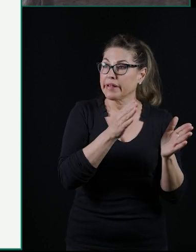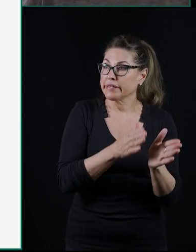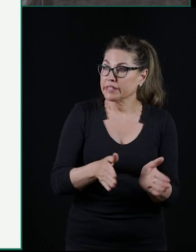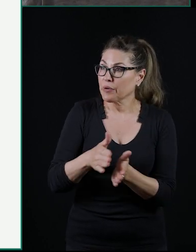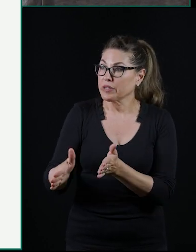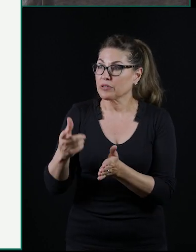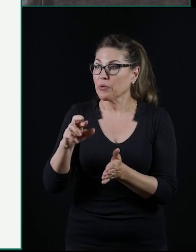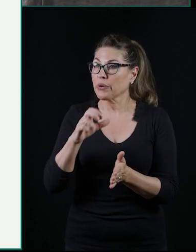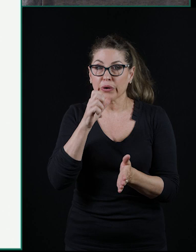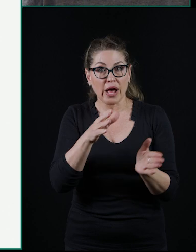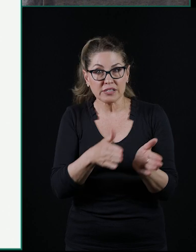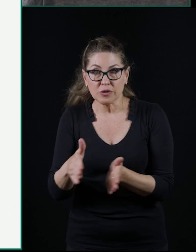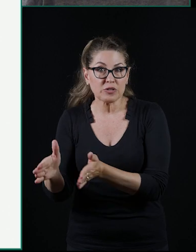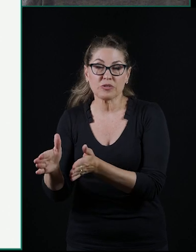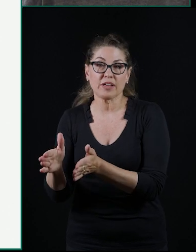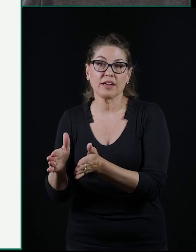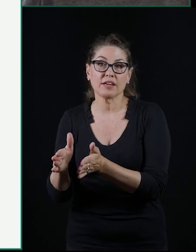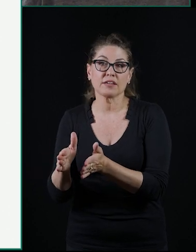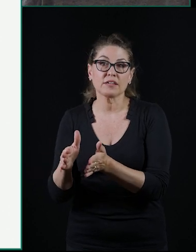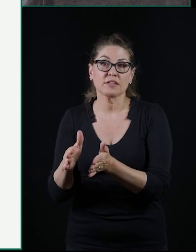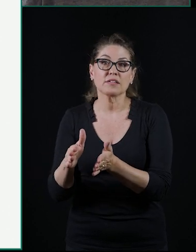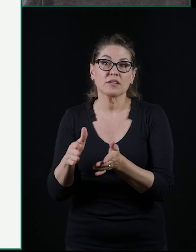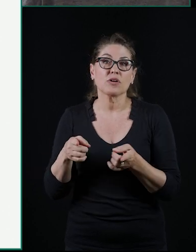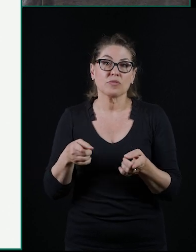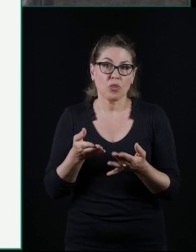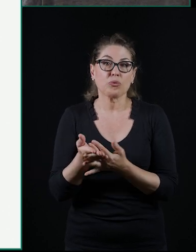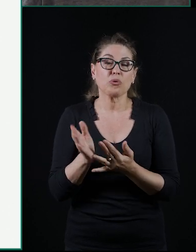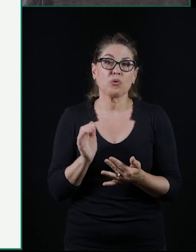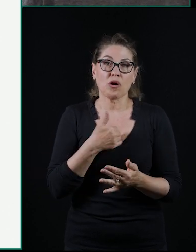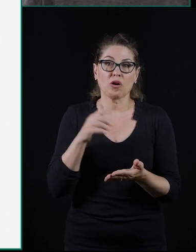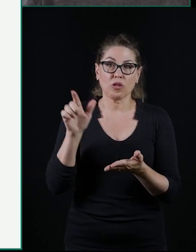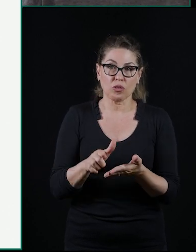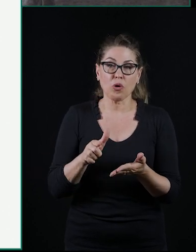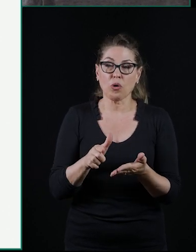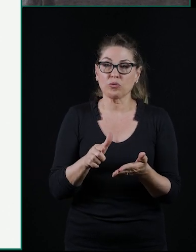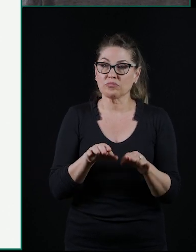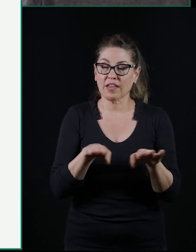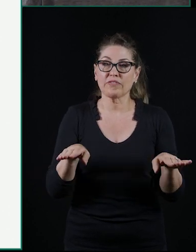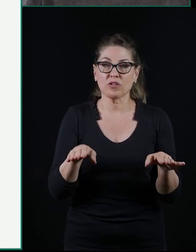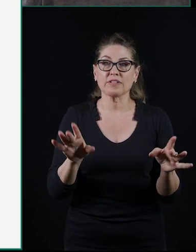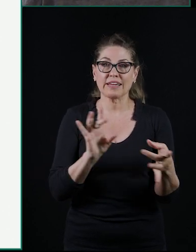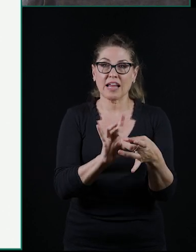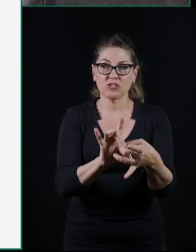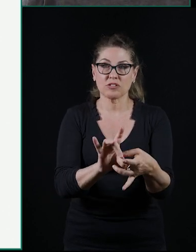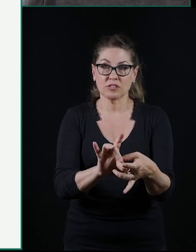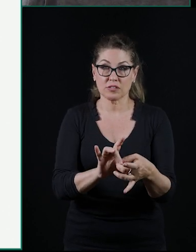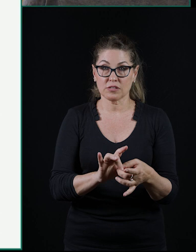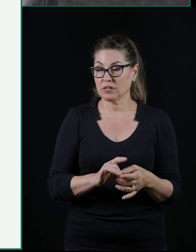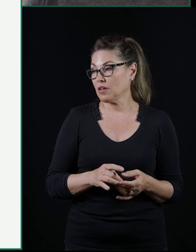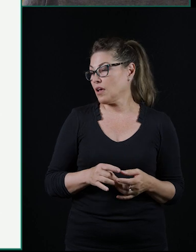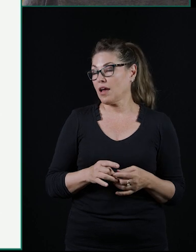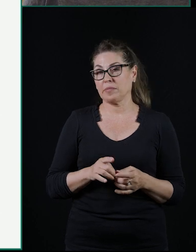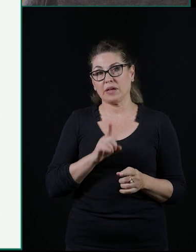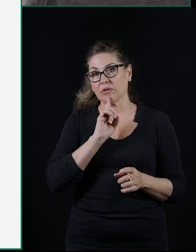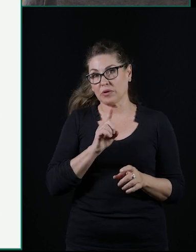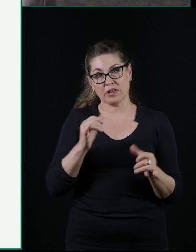or nonsequentially over our low-latency UDP connections. Overall Party makes it extremely flexible